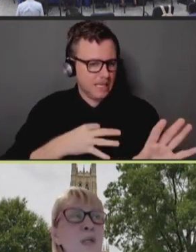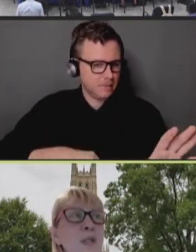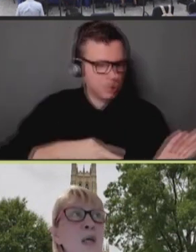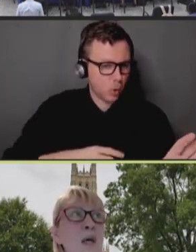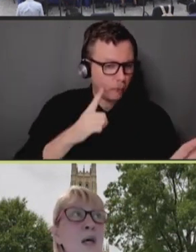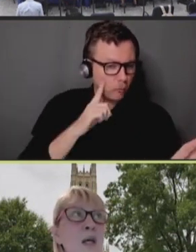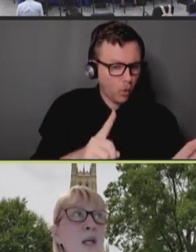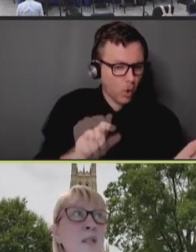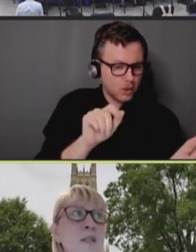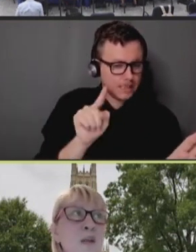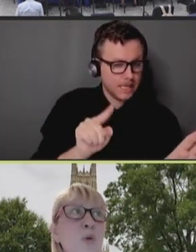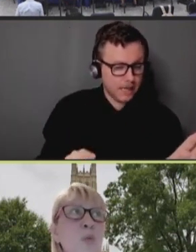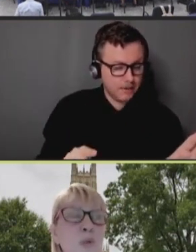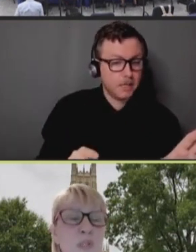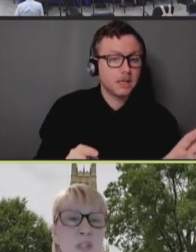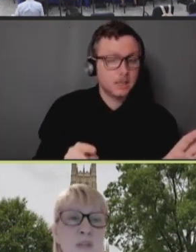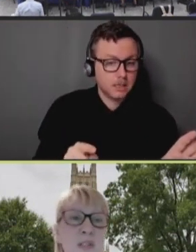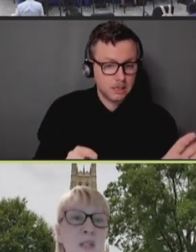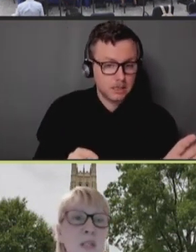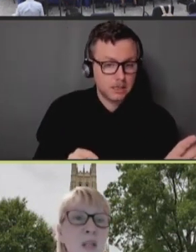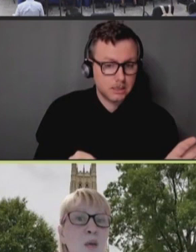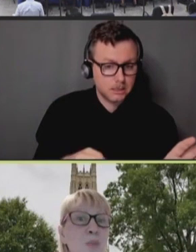let's repurpose this vaccine."